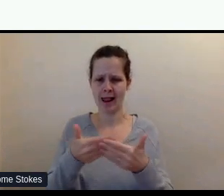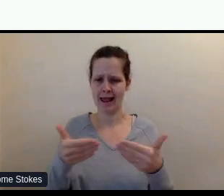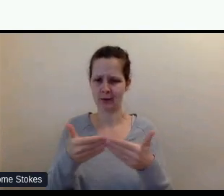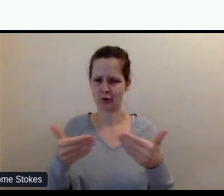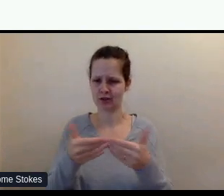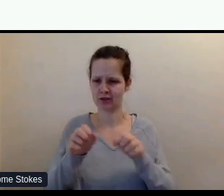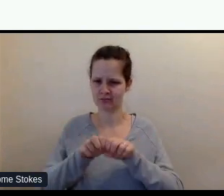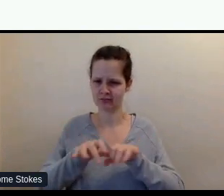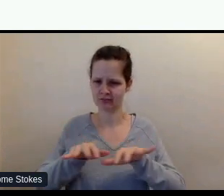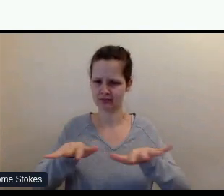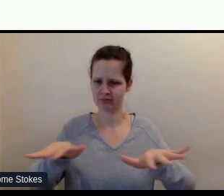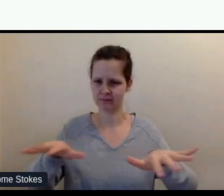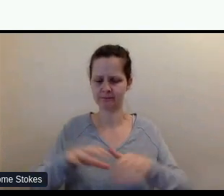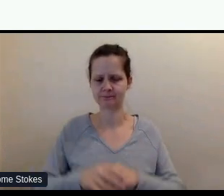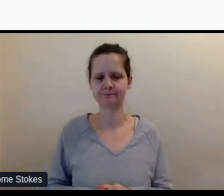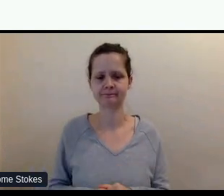We have had a couple of questions come in.